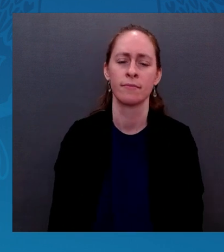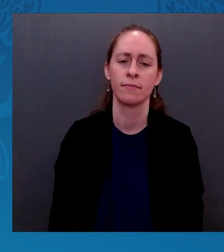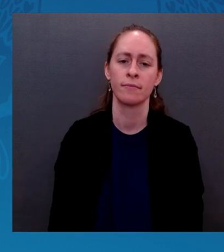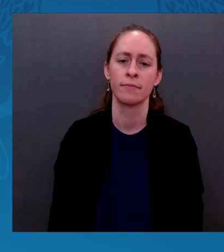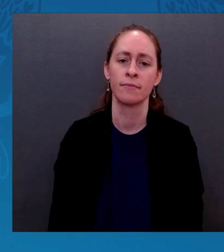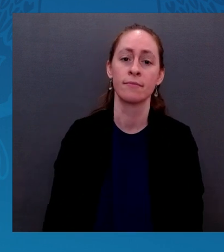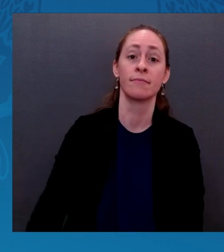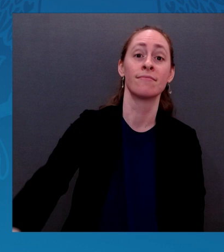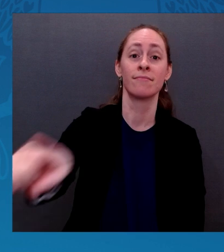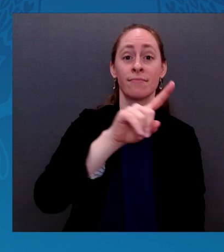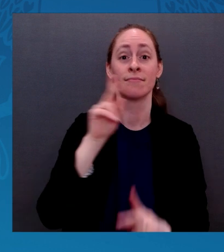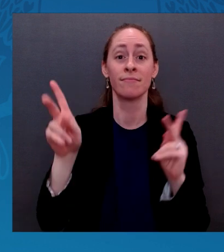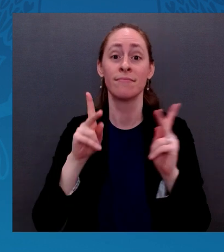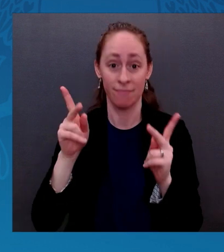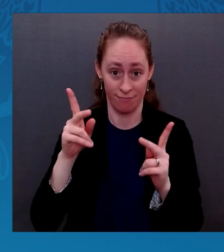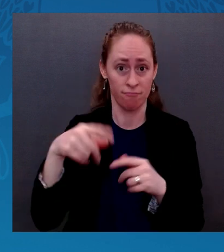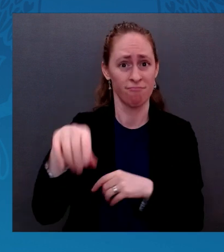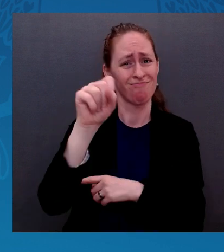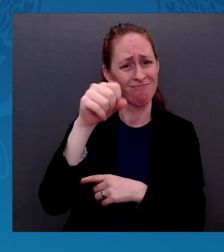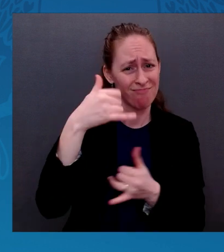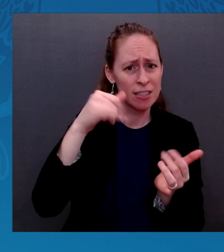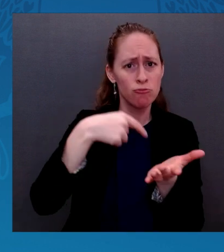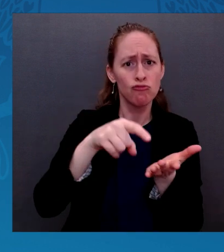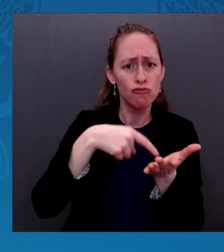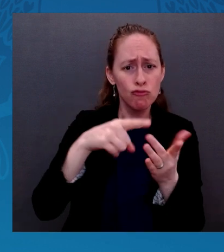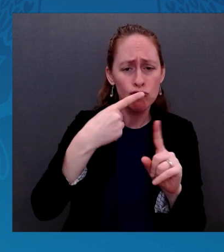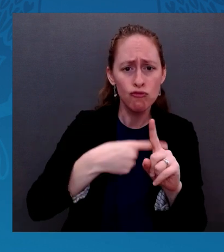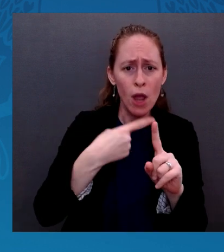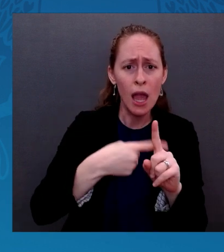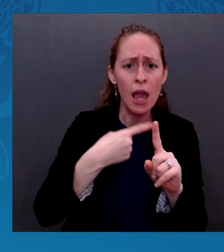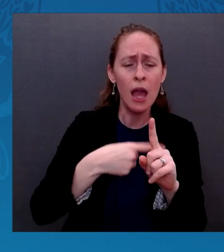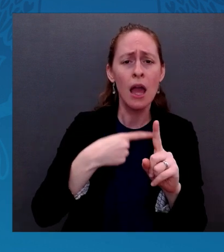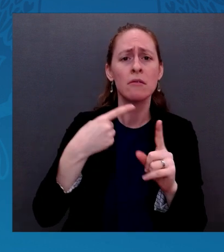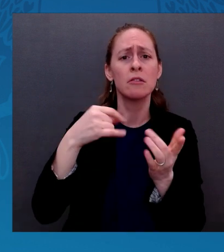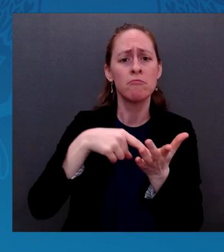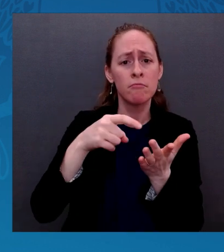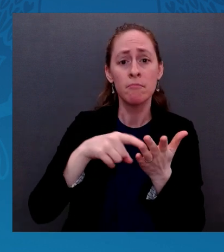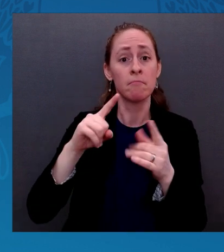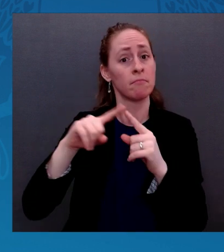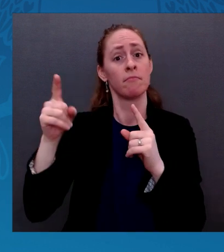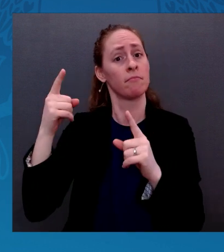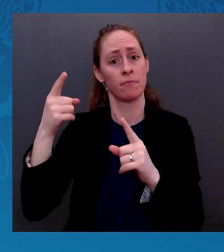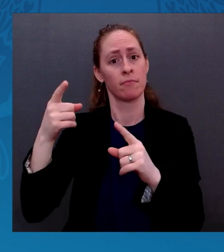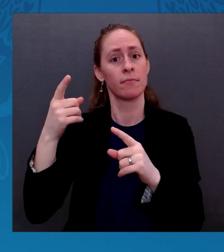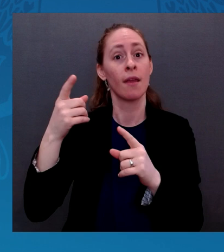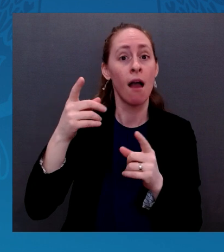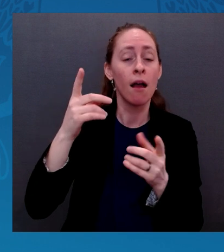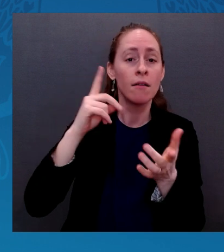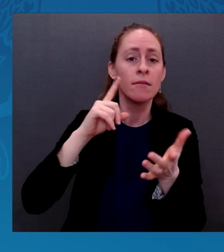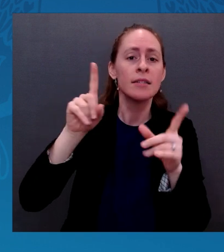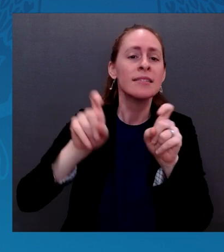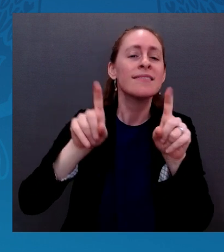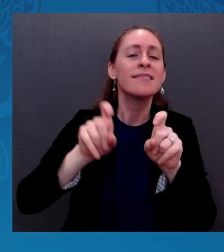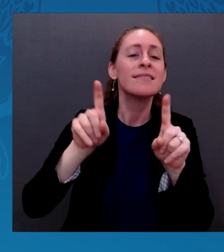and renters to authorize this work to be done. And I think that that was a game changer,